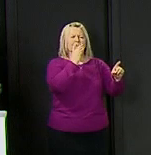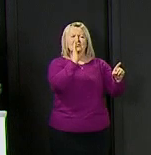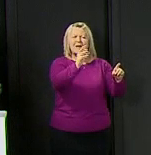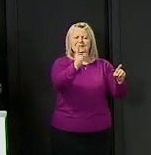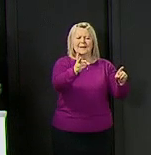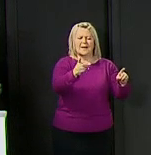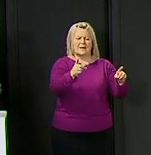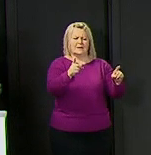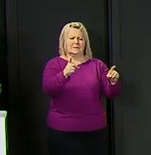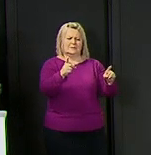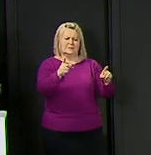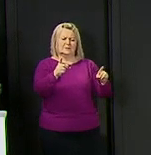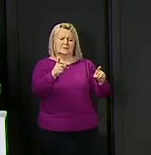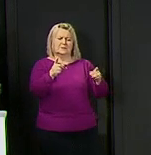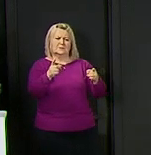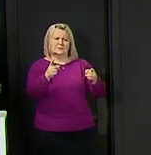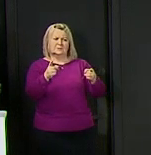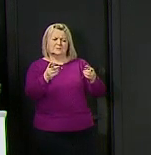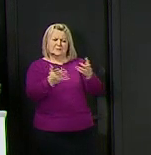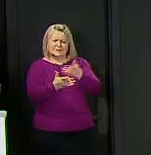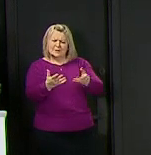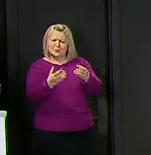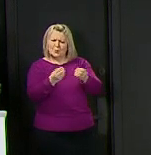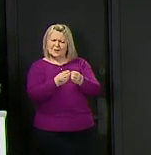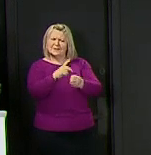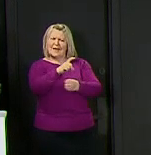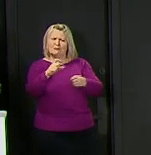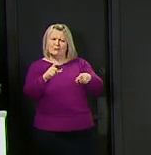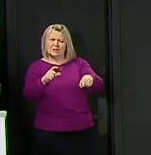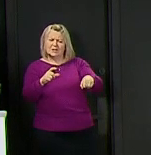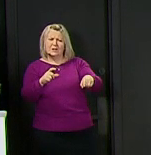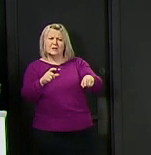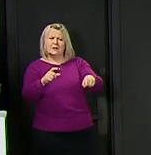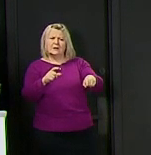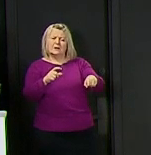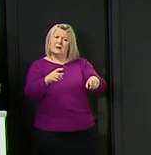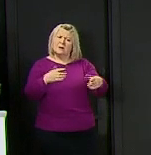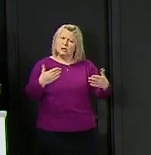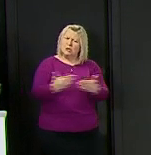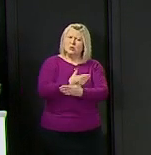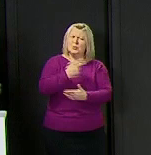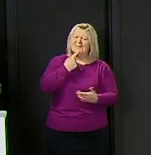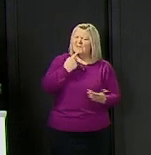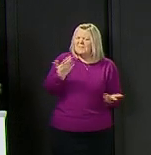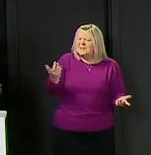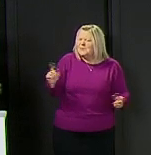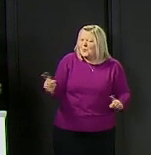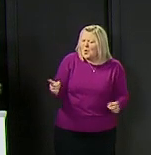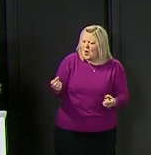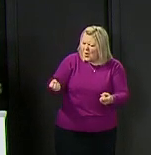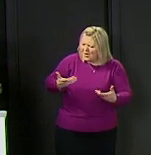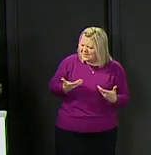evening with Doctor Calderwood. Exactly what was it, what new information came to you,